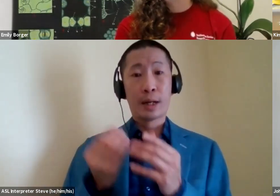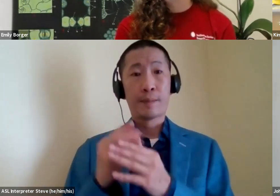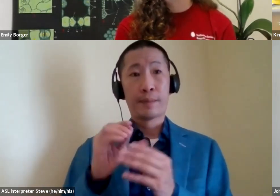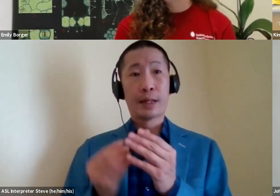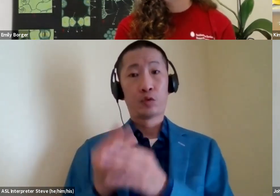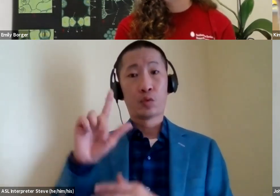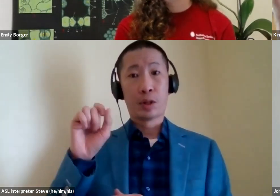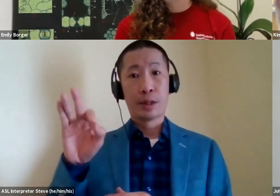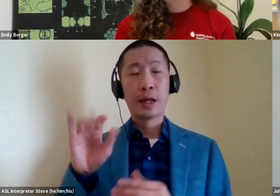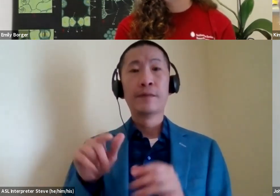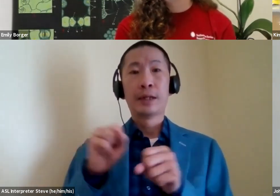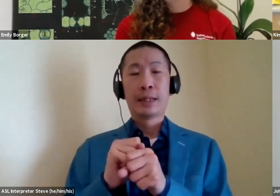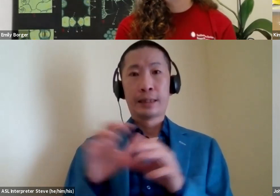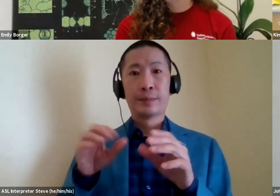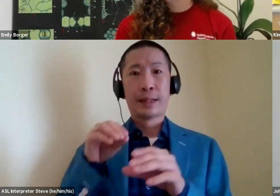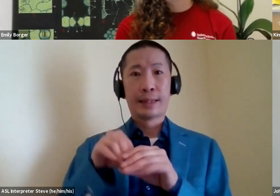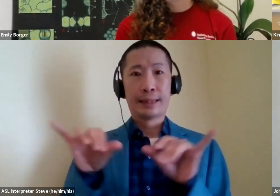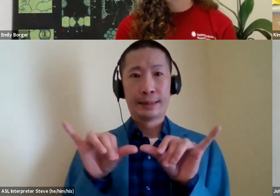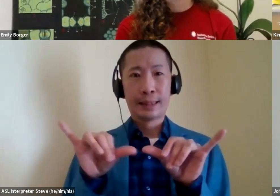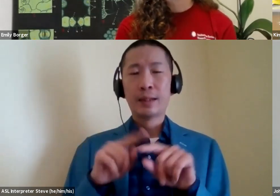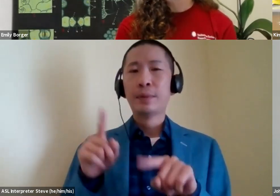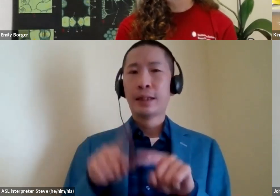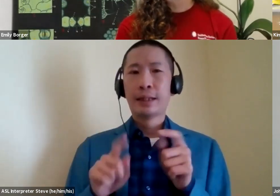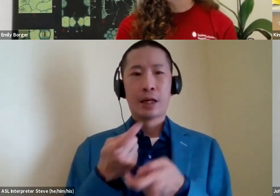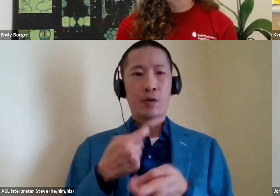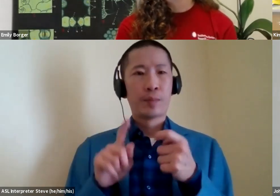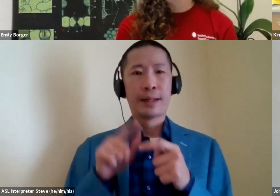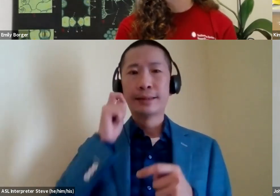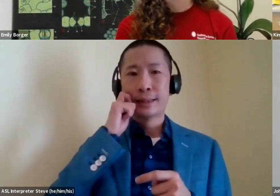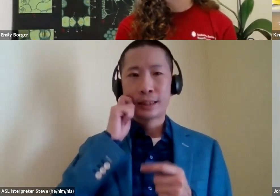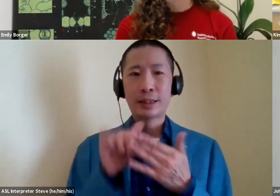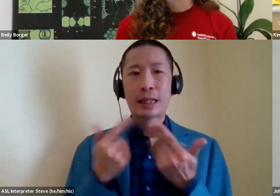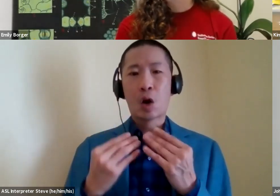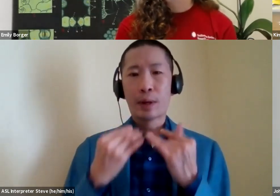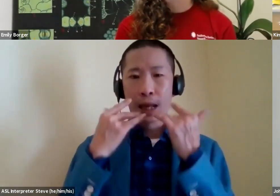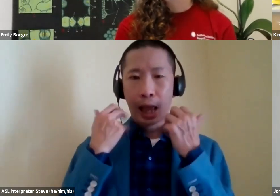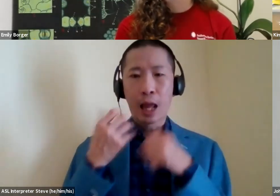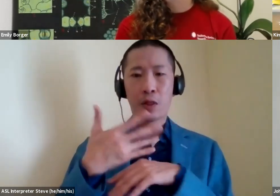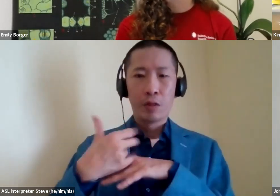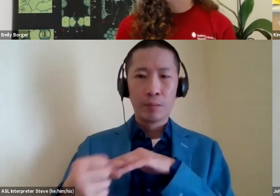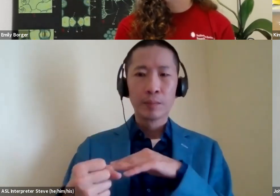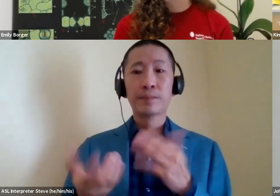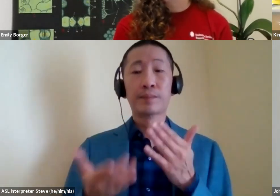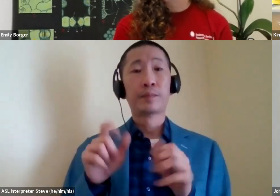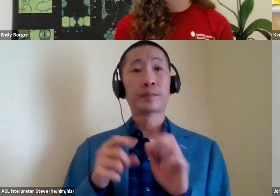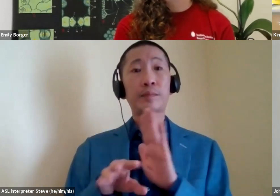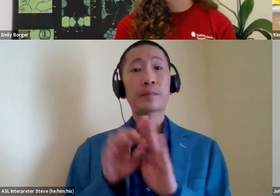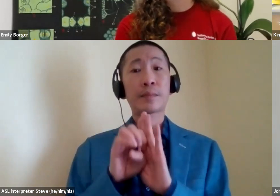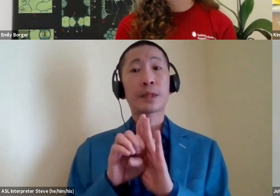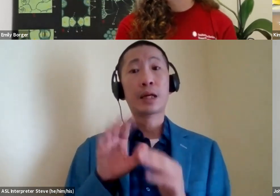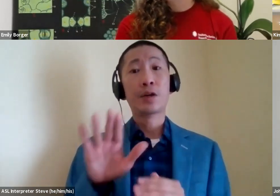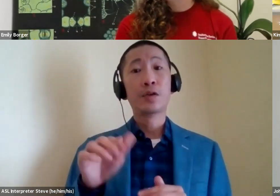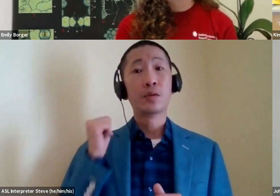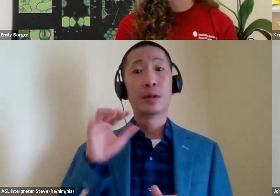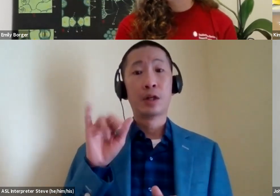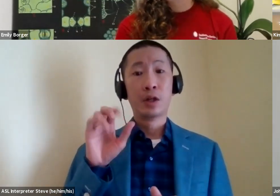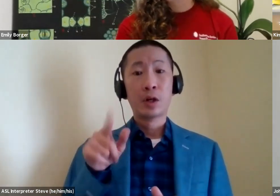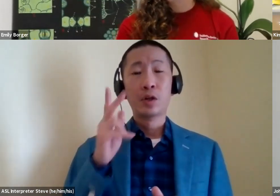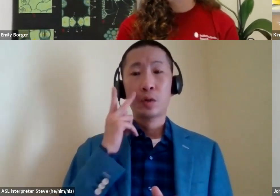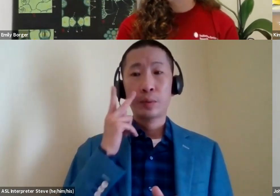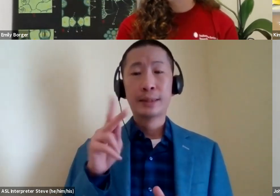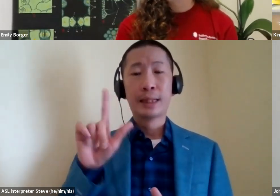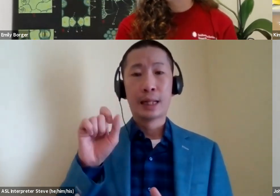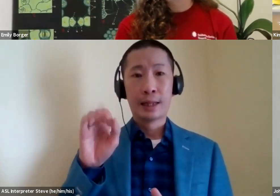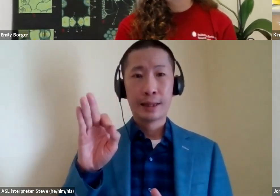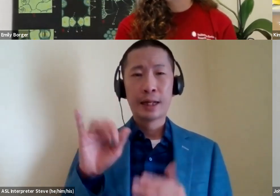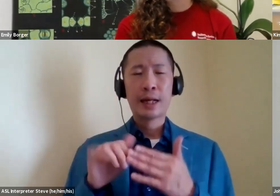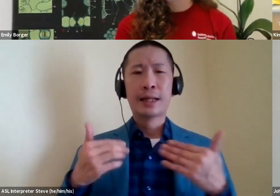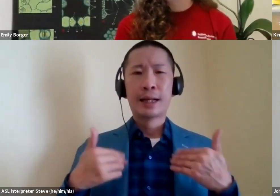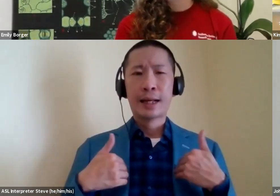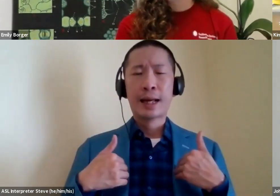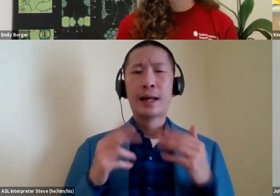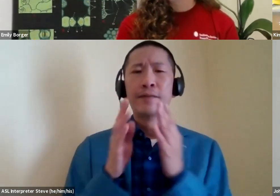Kim Komatsu (she/her): the leaf can expand in size but it can't replace that tissue that's been eaten away, and so you can maybe find examples of this in your own backyard where you'll see a leaf that had a very tiny hole at the beginning.